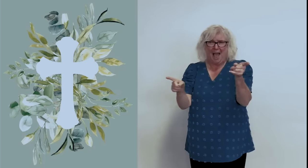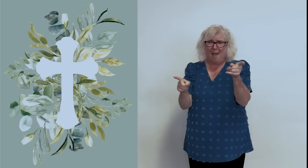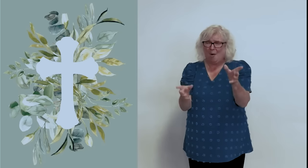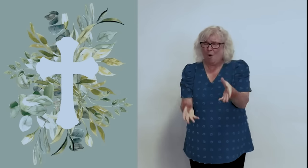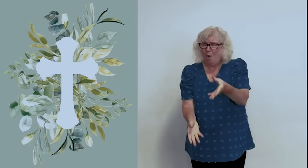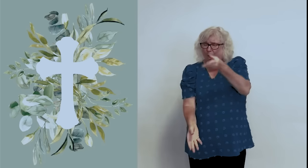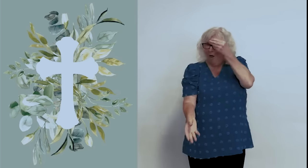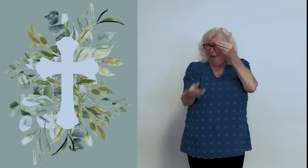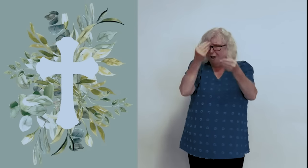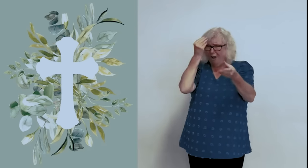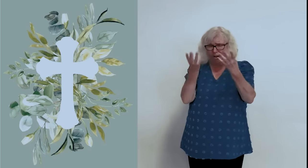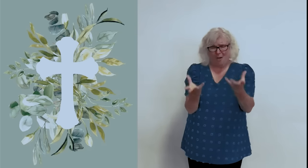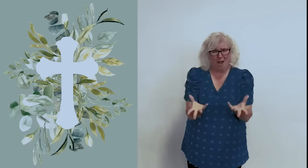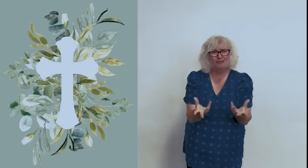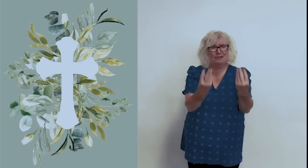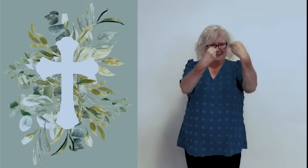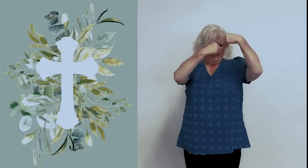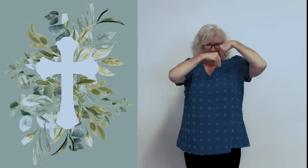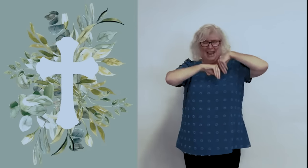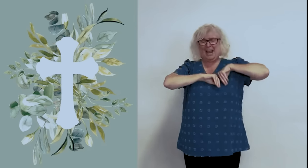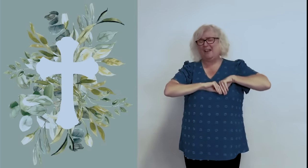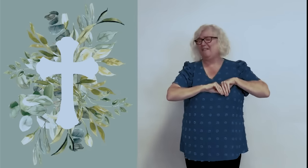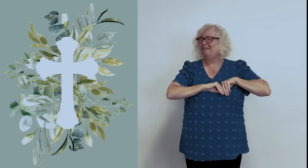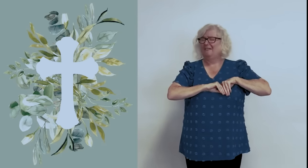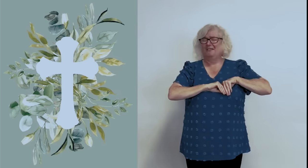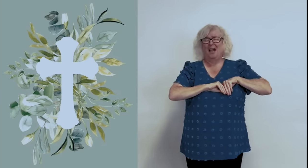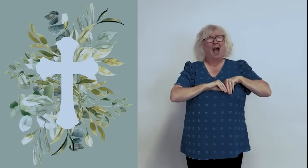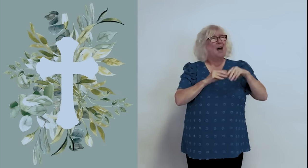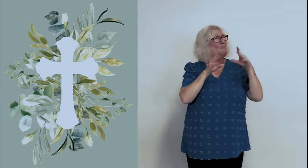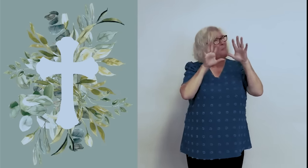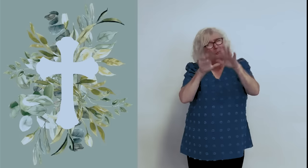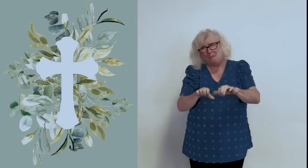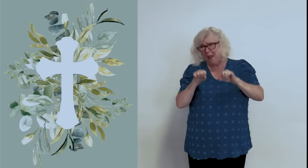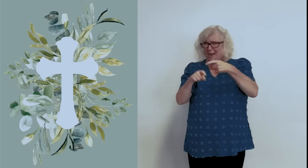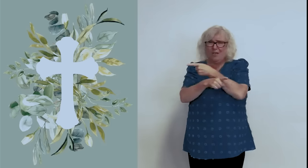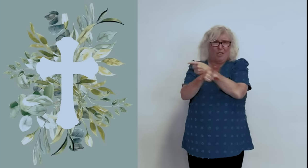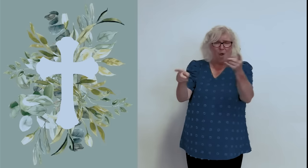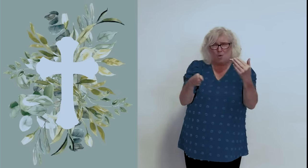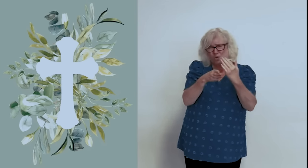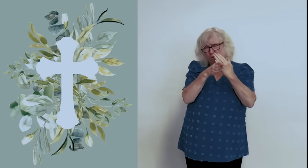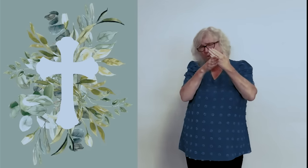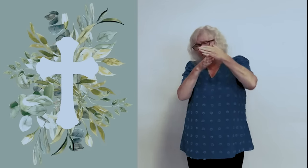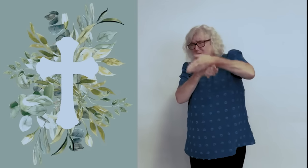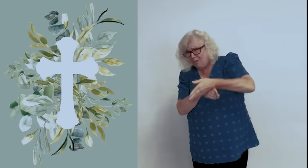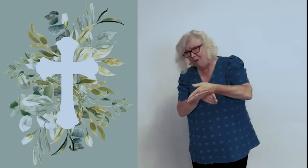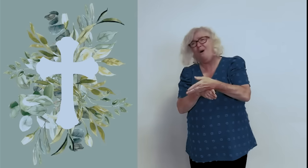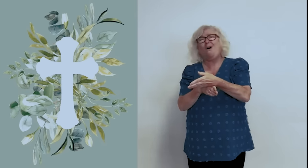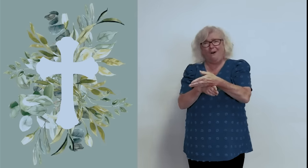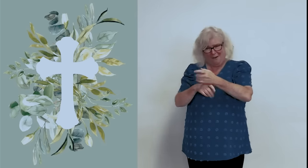and that many will be blessed as they receive God's word in their own language.